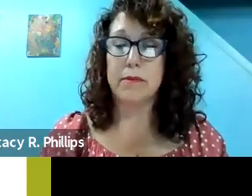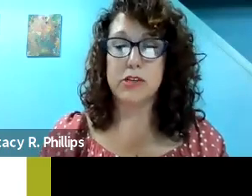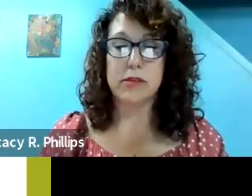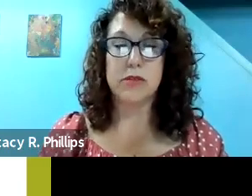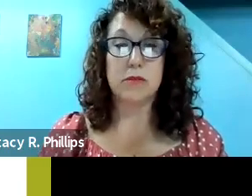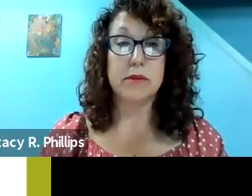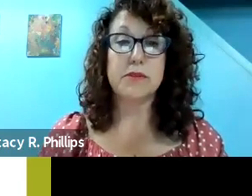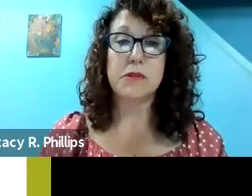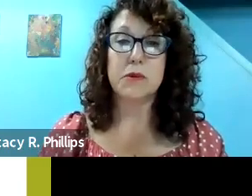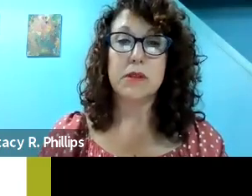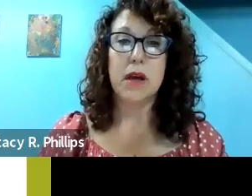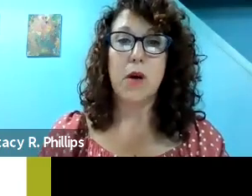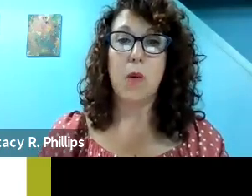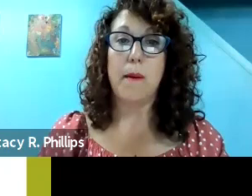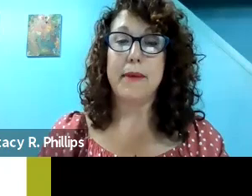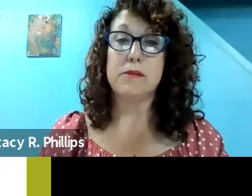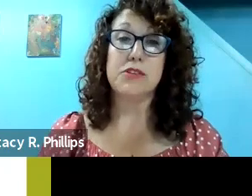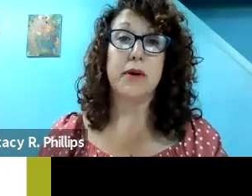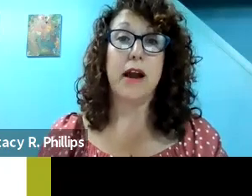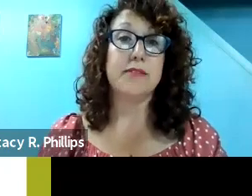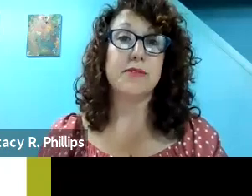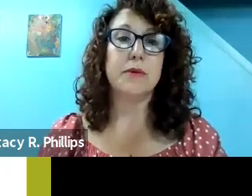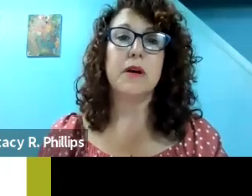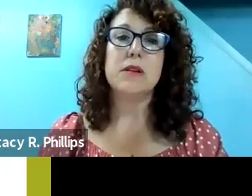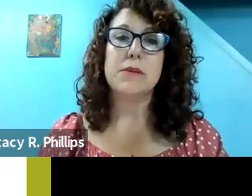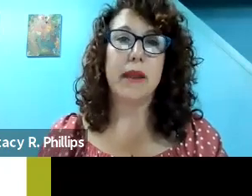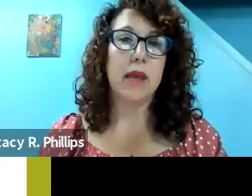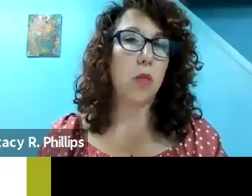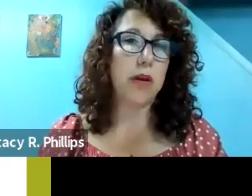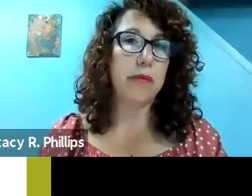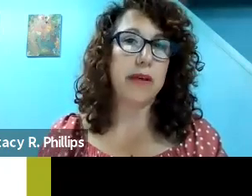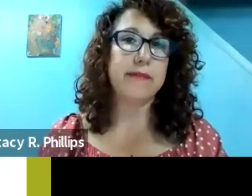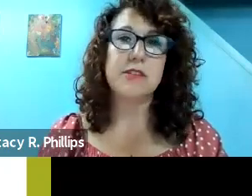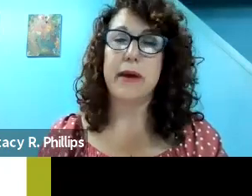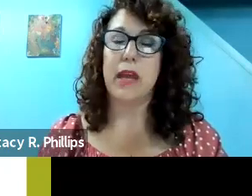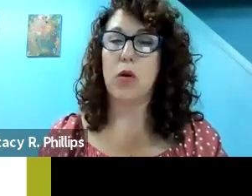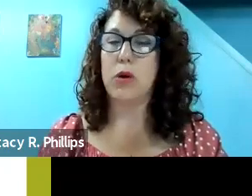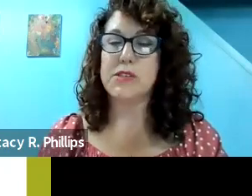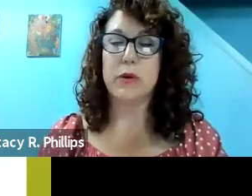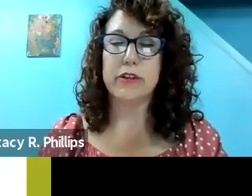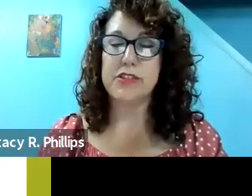elementary to middle school, or a middle to a high school. Depending on where you live, depending on what school your